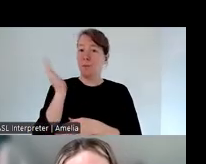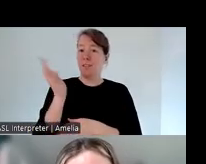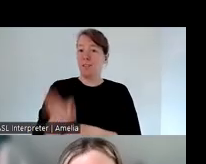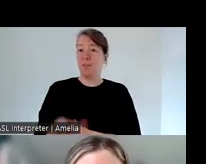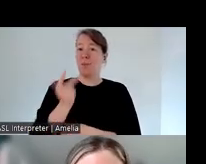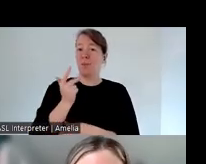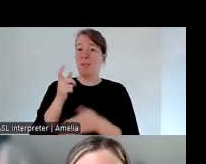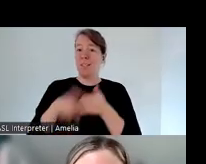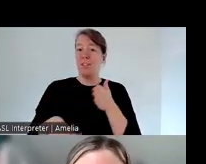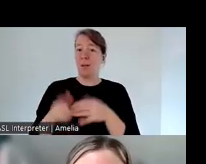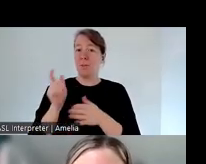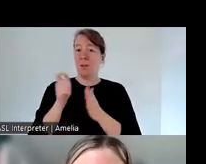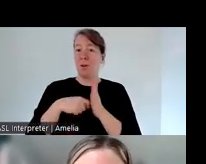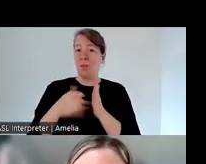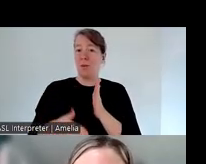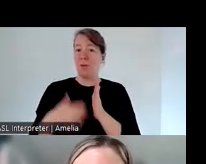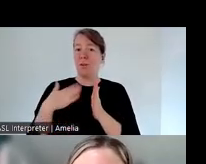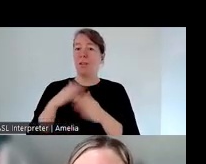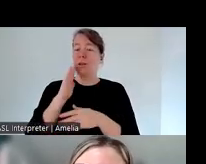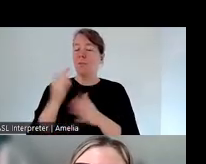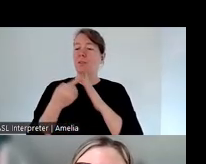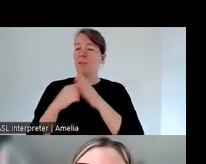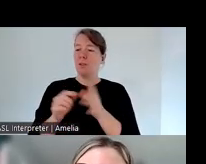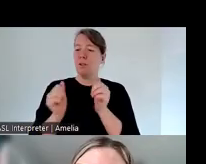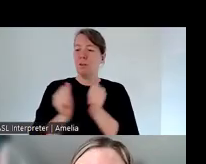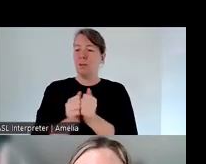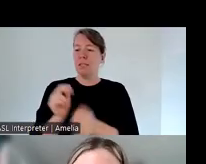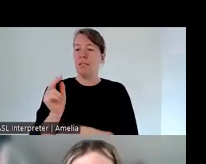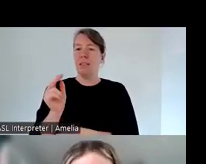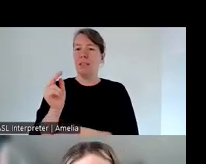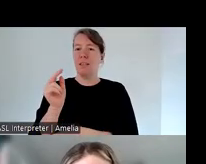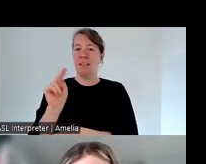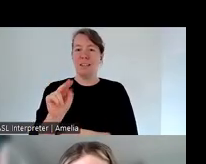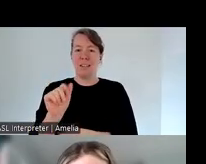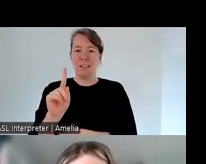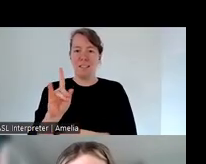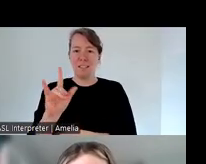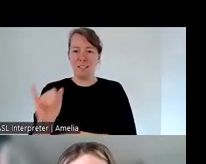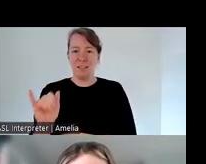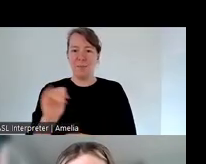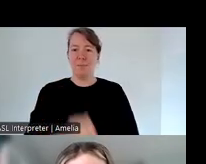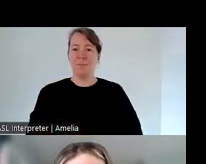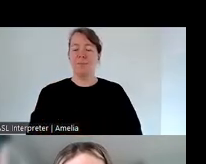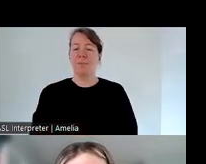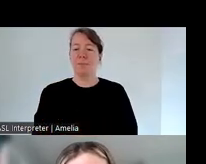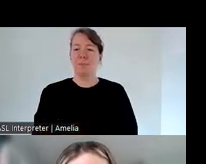and we will start, uh, with Nancy. (Nancy Waite)Thank you.